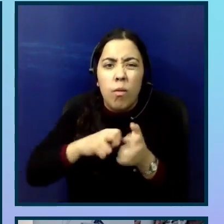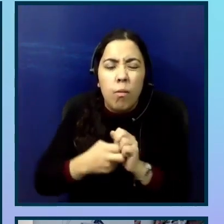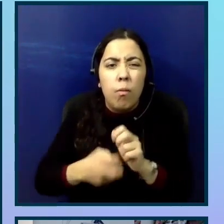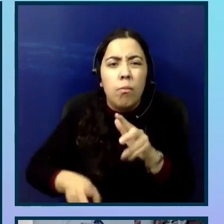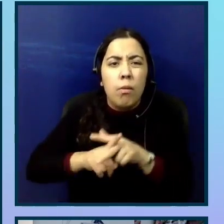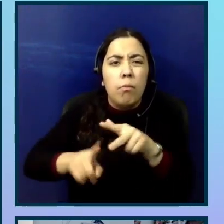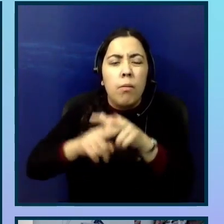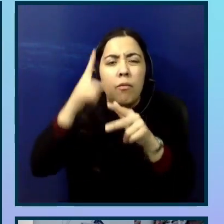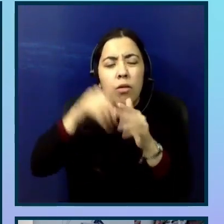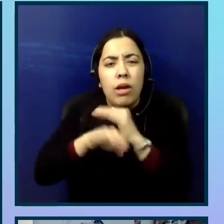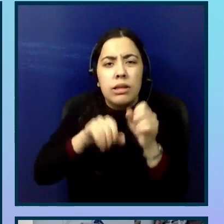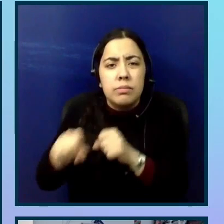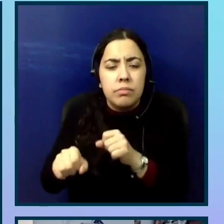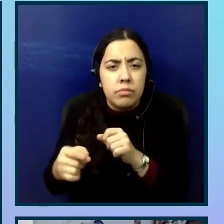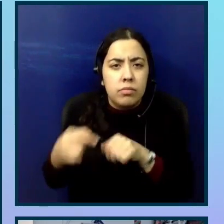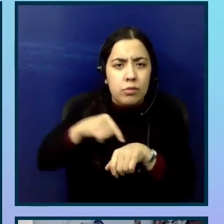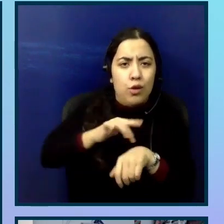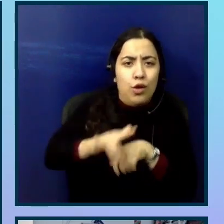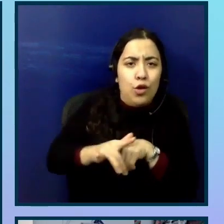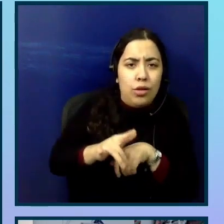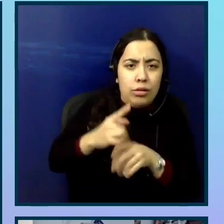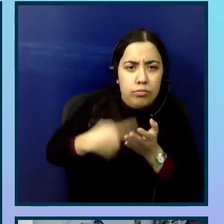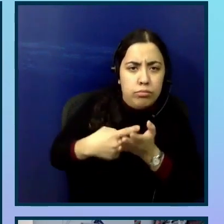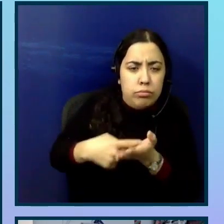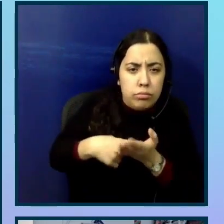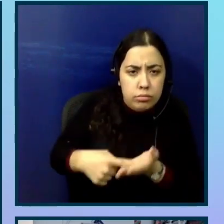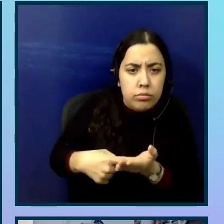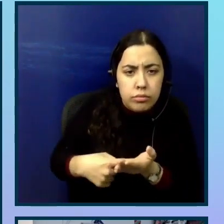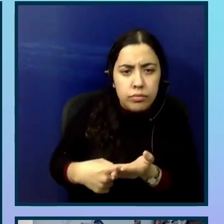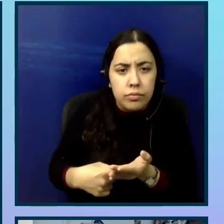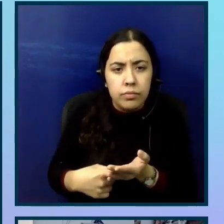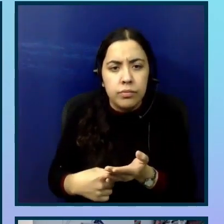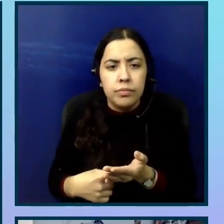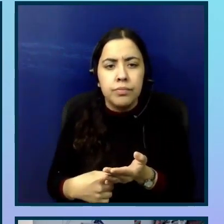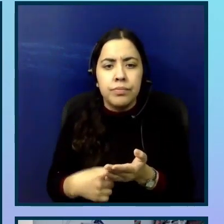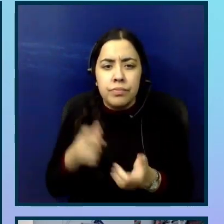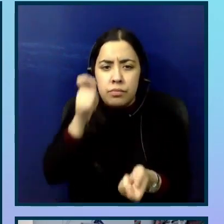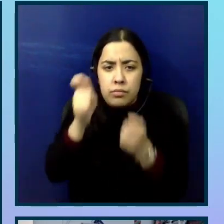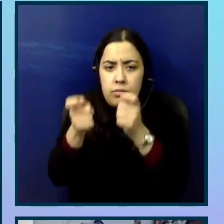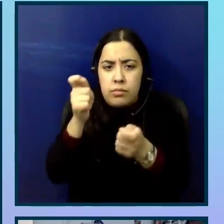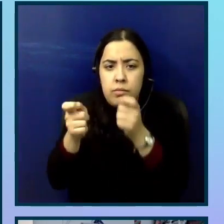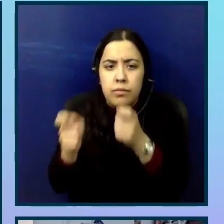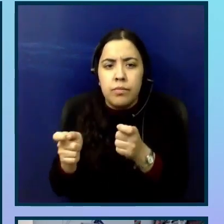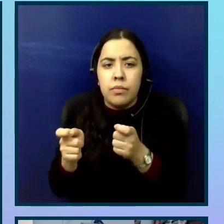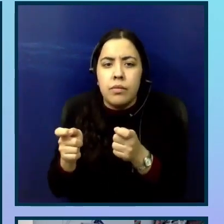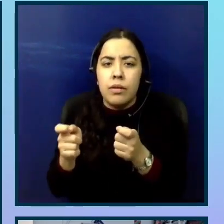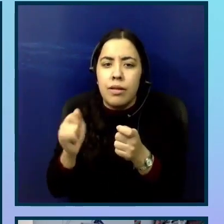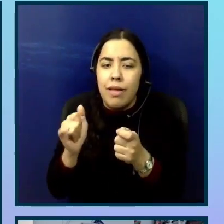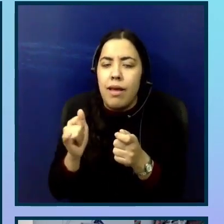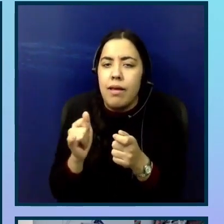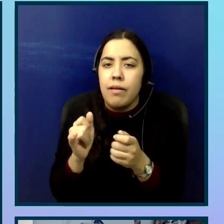is that remediation is expensive and fixes rarely yields the best result compared to doing it the right way